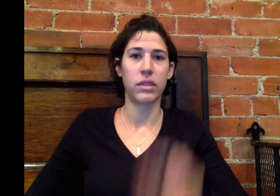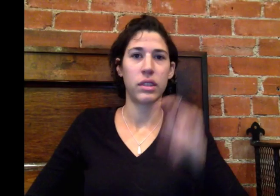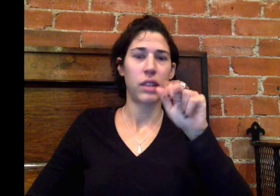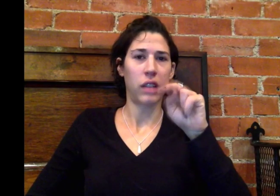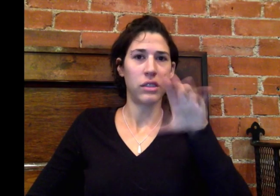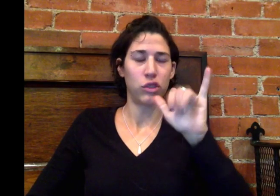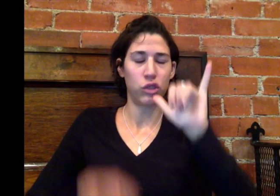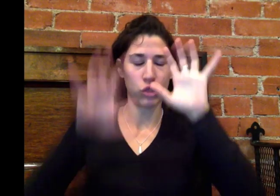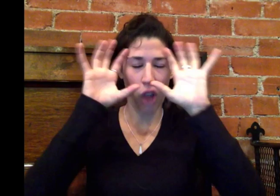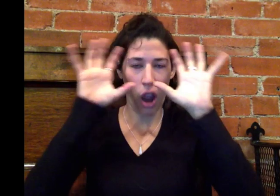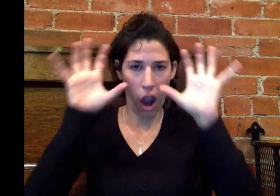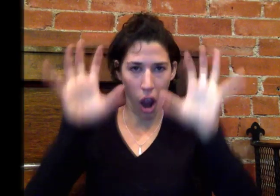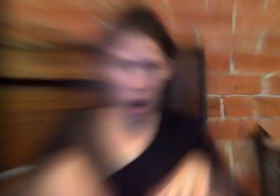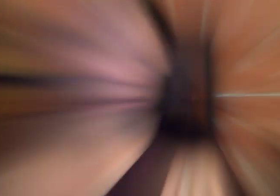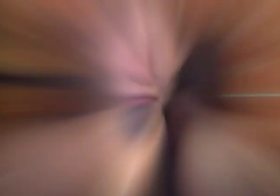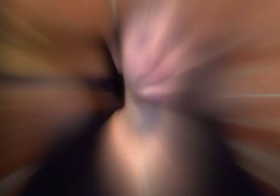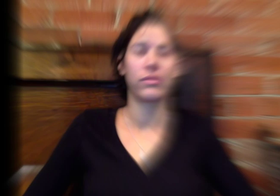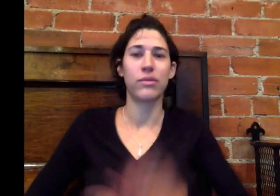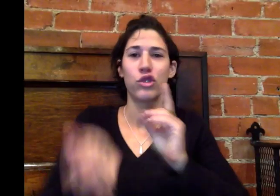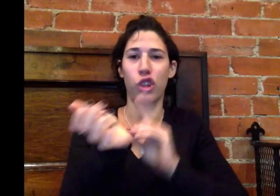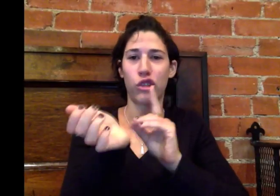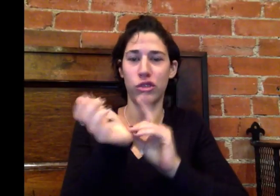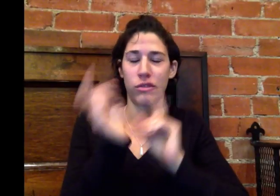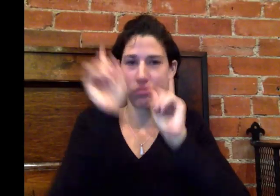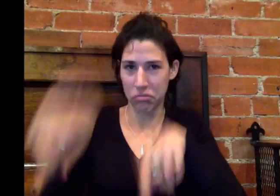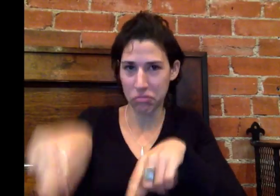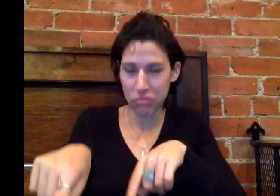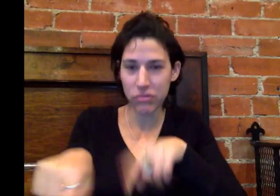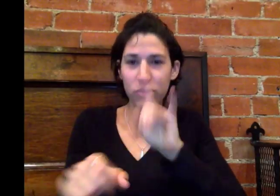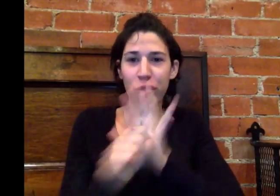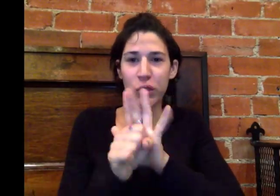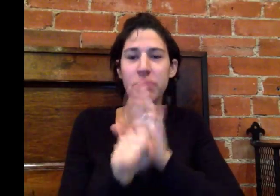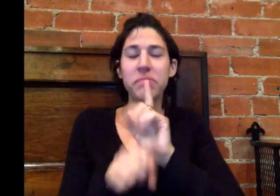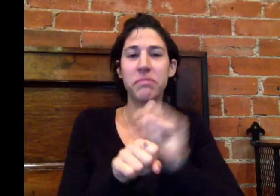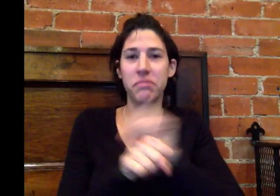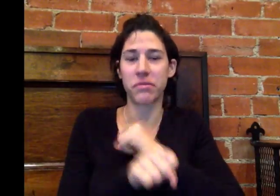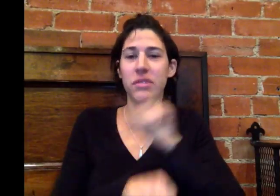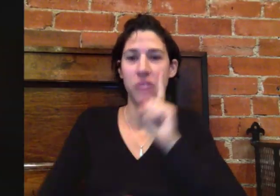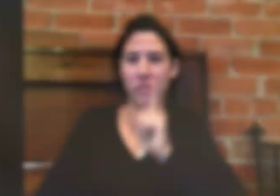Nancy was shocked and dumbfounded. Eventually, the doctor confirmed my deafness.